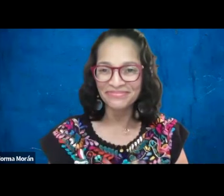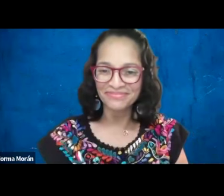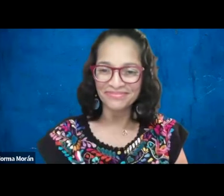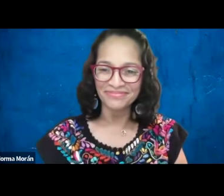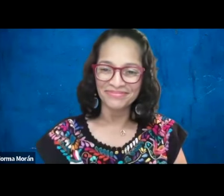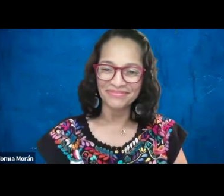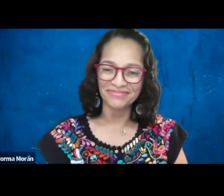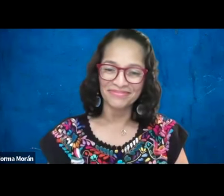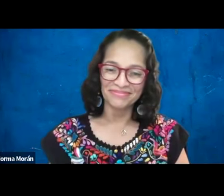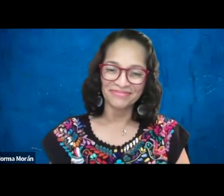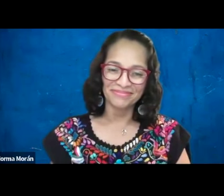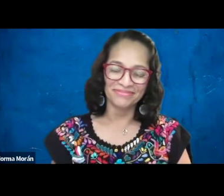Thank you.